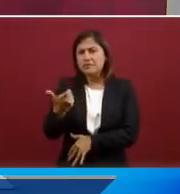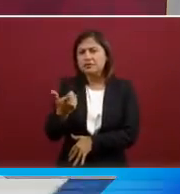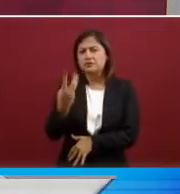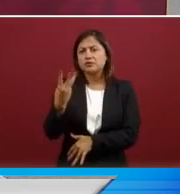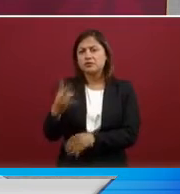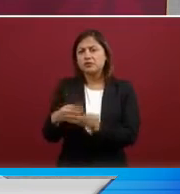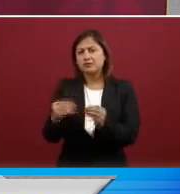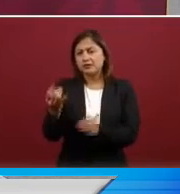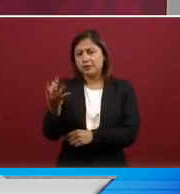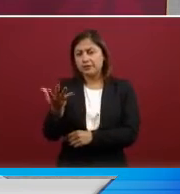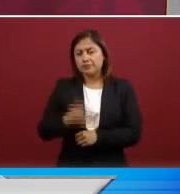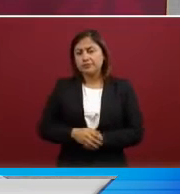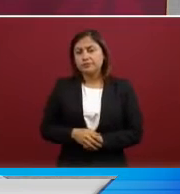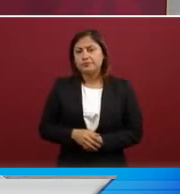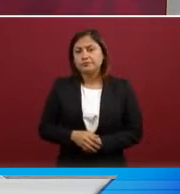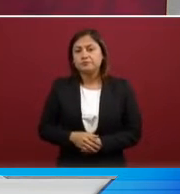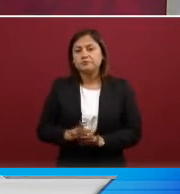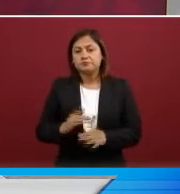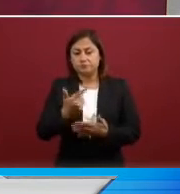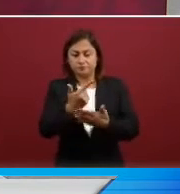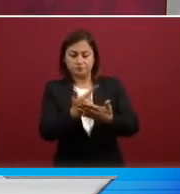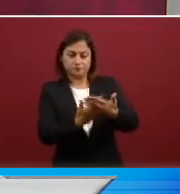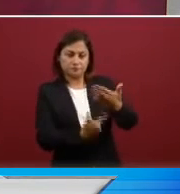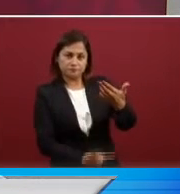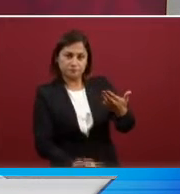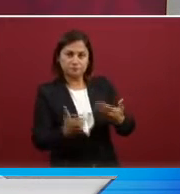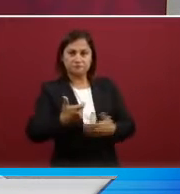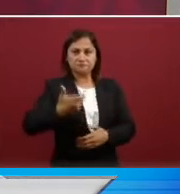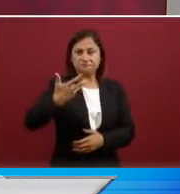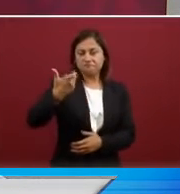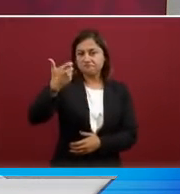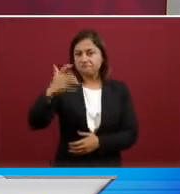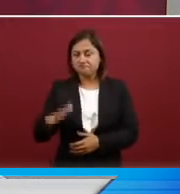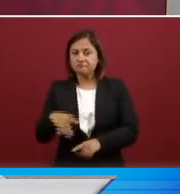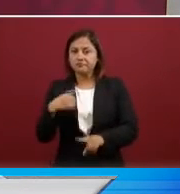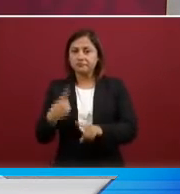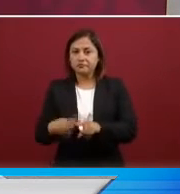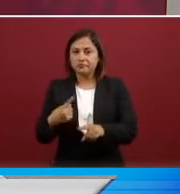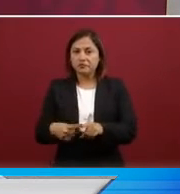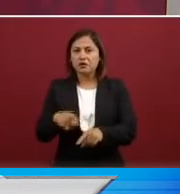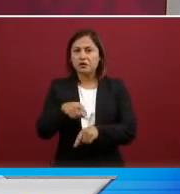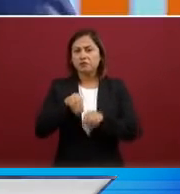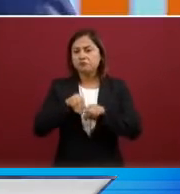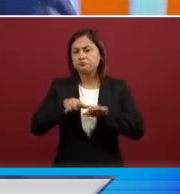3. Prices of gasoline and gas Average price per liter of gasoline from May 9th to 15th